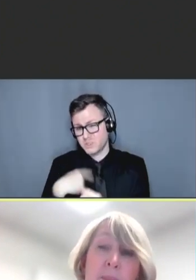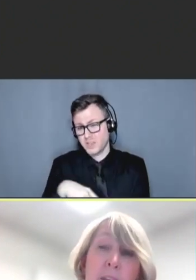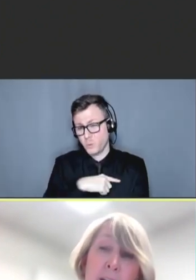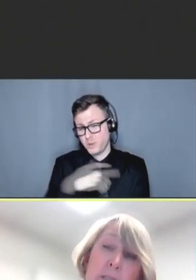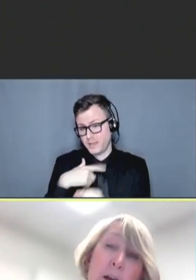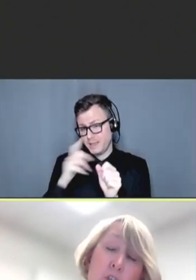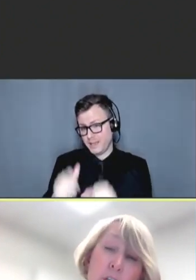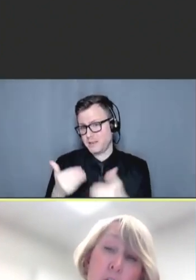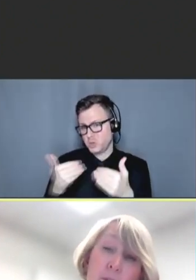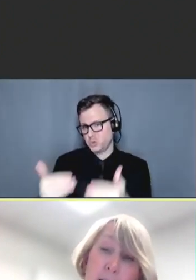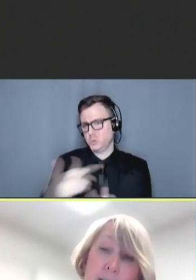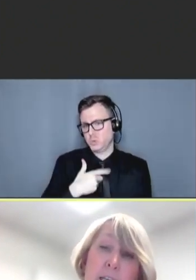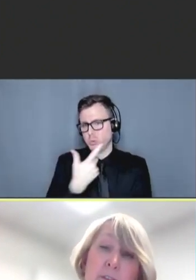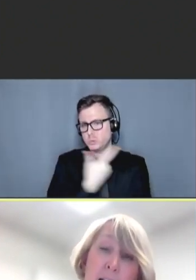vaccines, and especially COVID-19 vaccines.